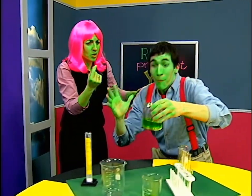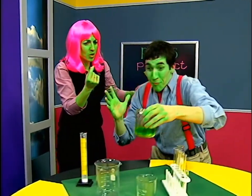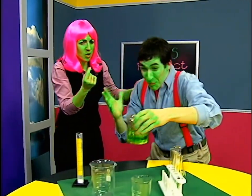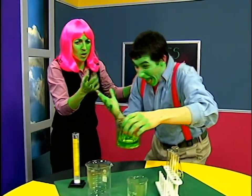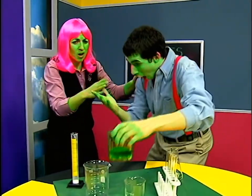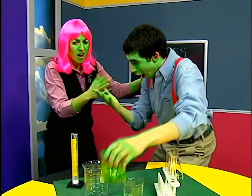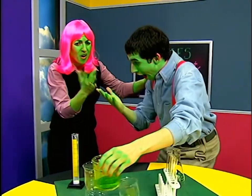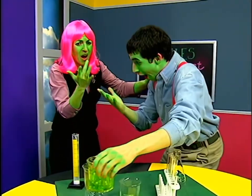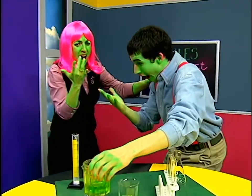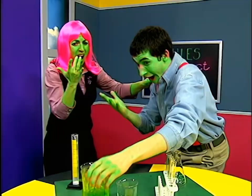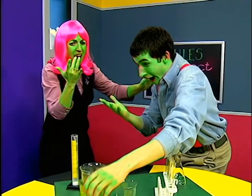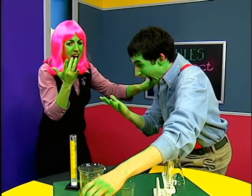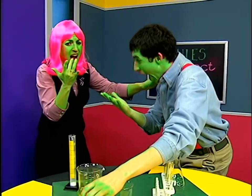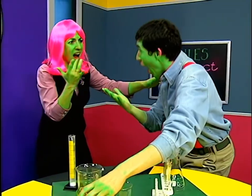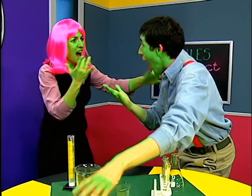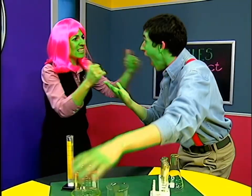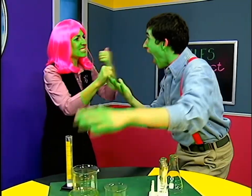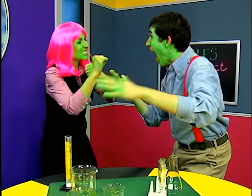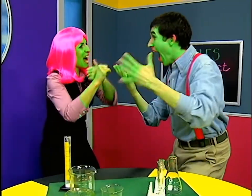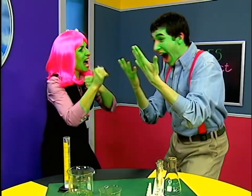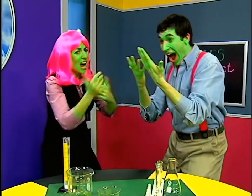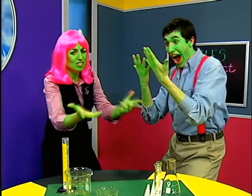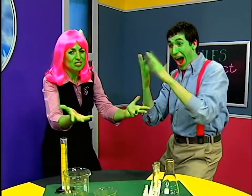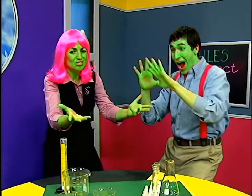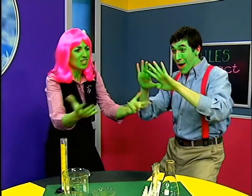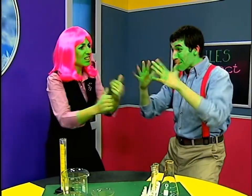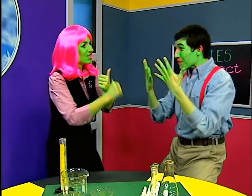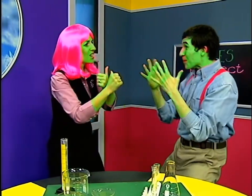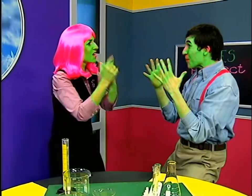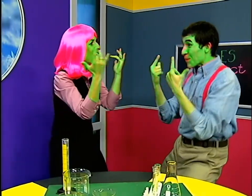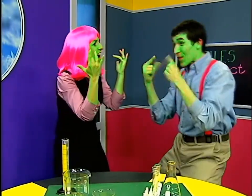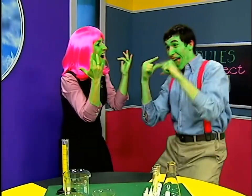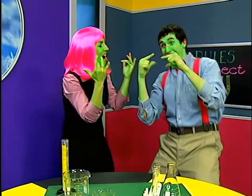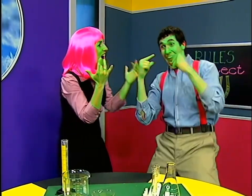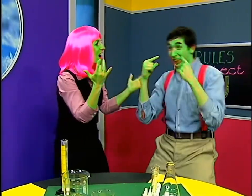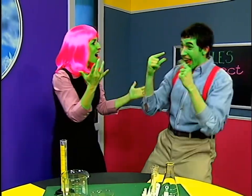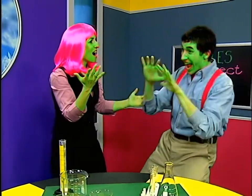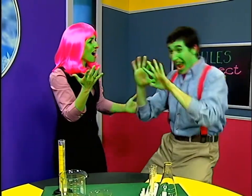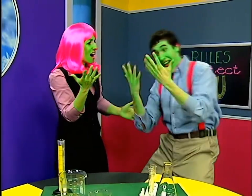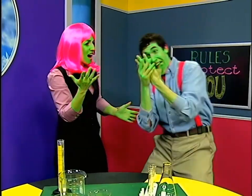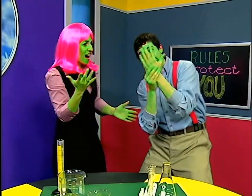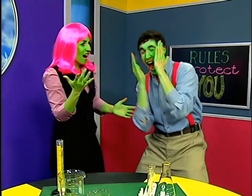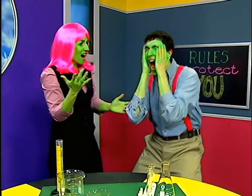BOWL? YOU MEAN THIS? THAT? YEAH, YEAH, THAT'S IT.